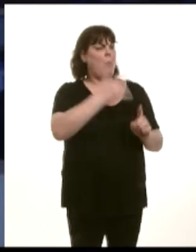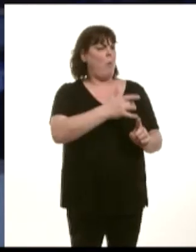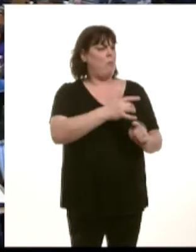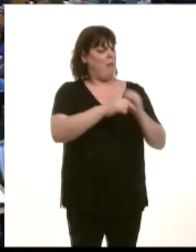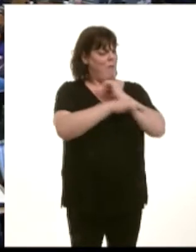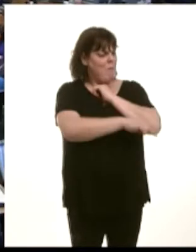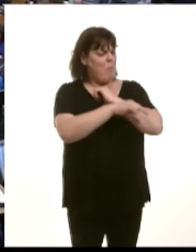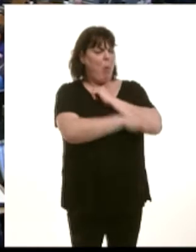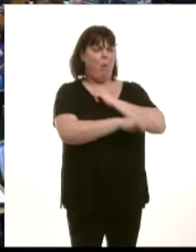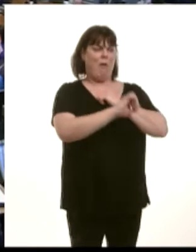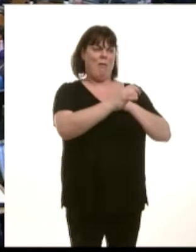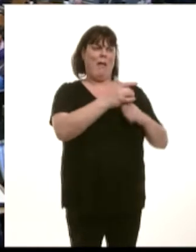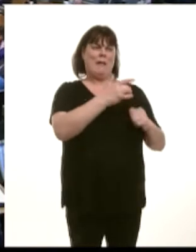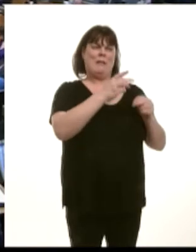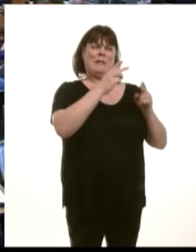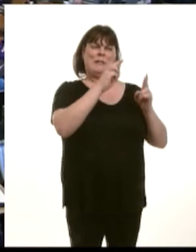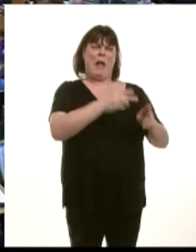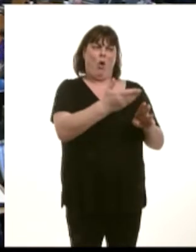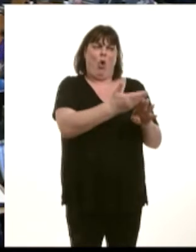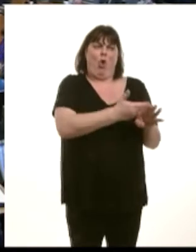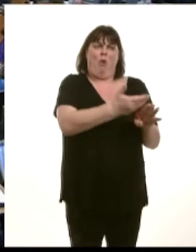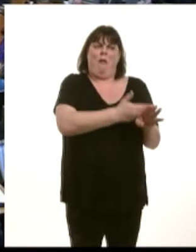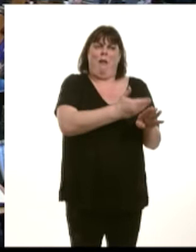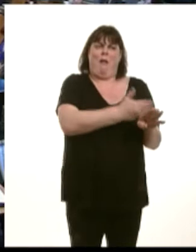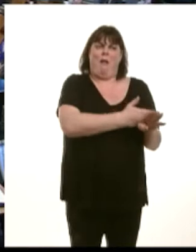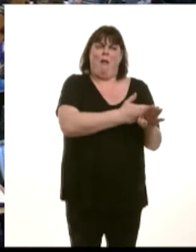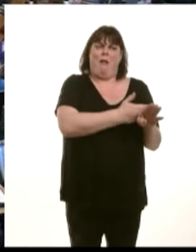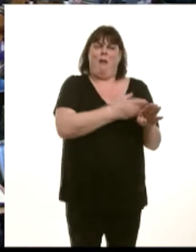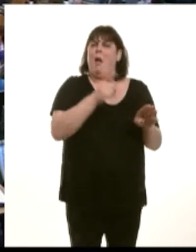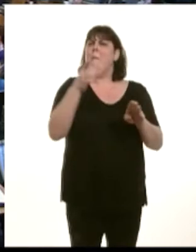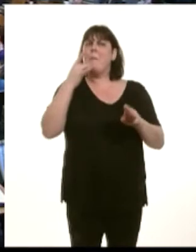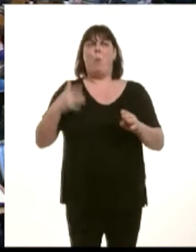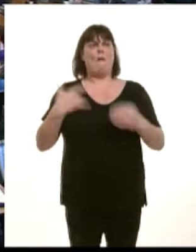in certain deprived areas of the UK, and some of those areas featured are in Wales.